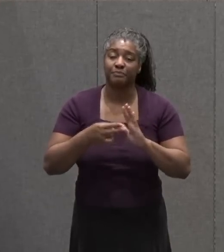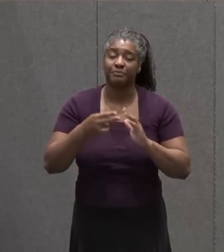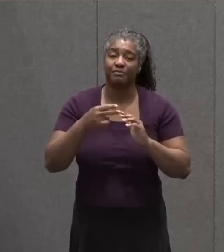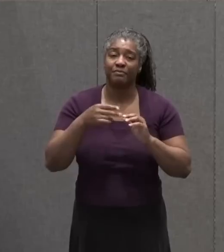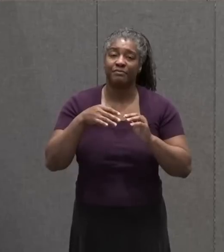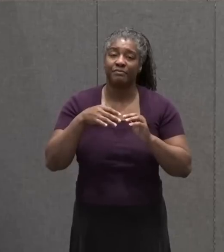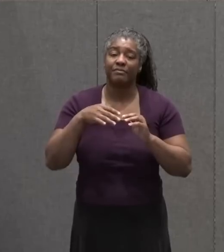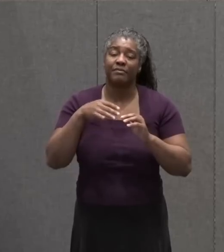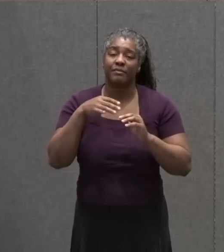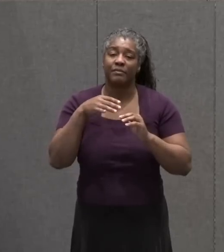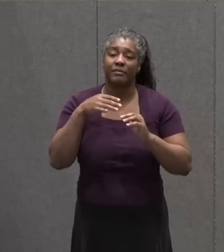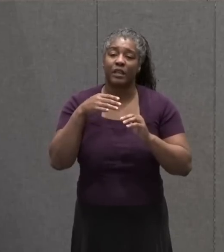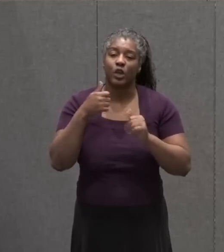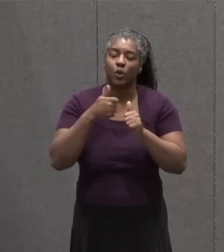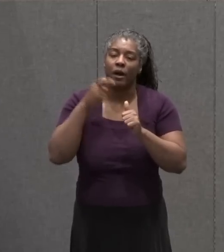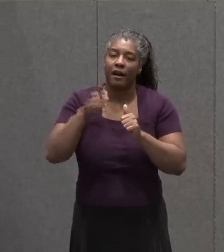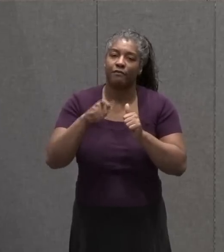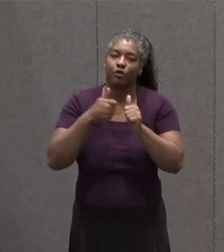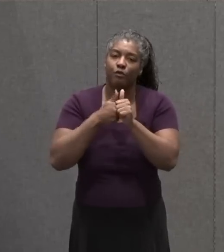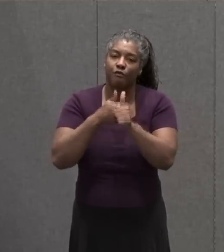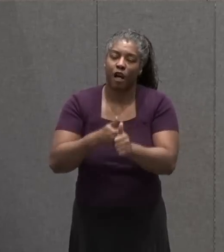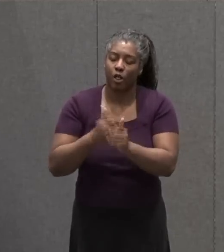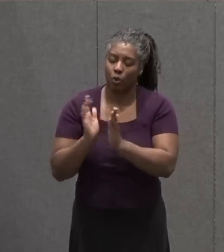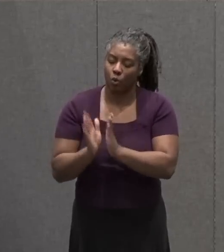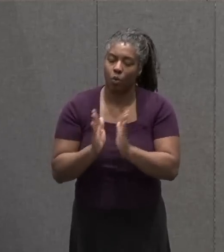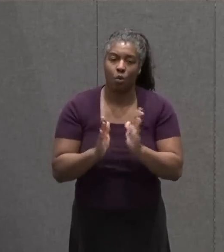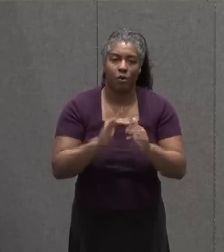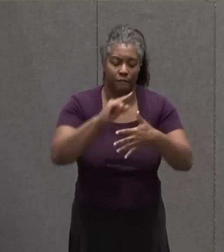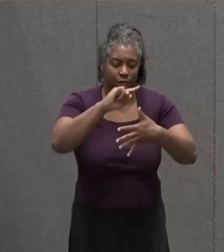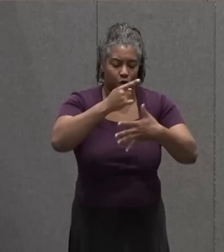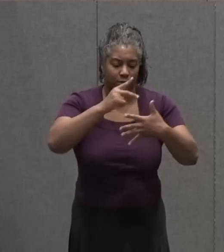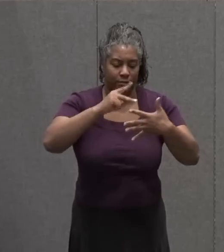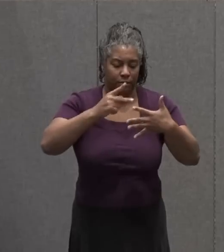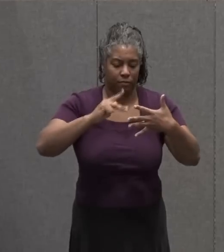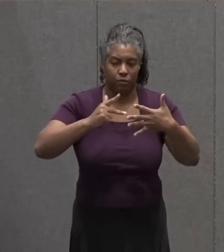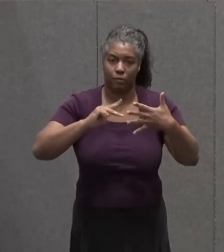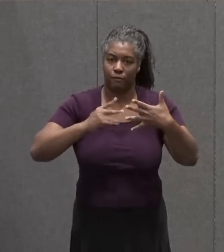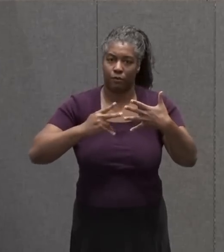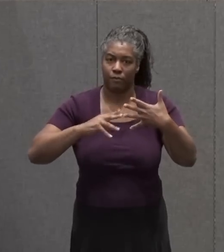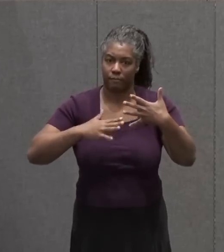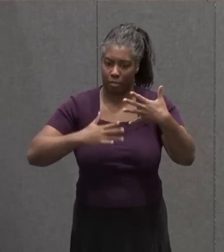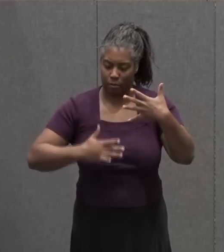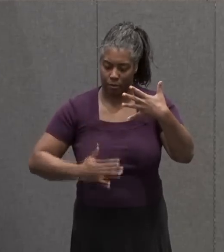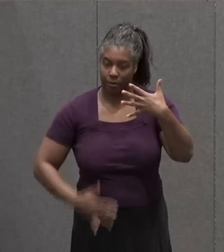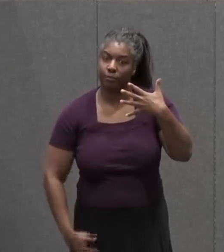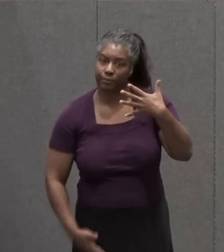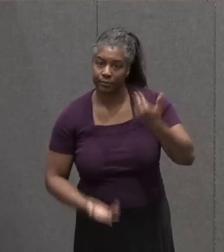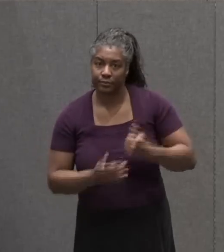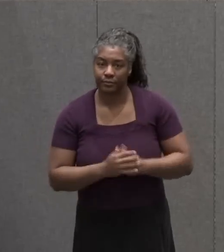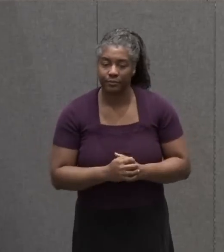So when do we use remember power? Well, we can use it when we're getting